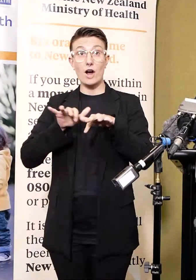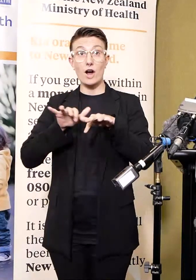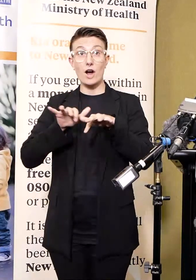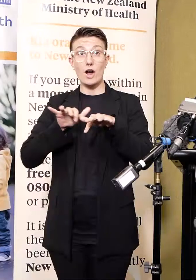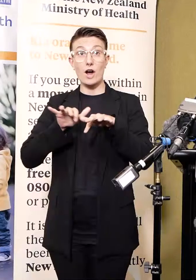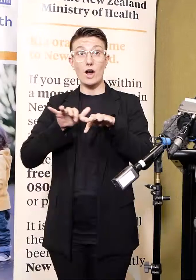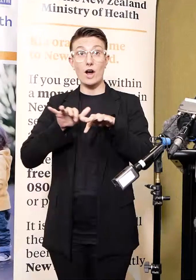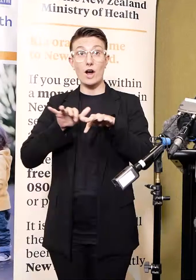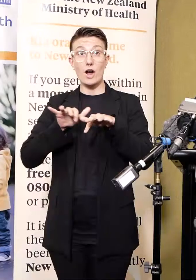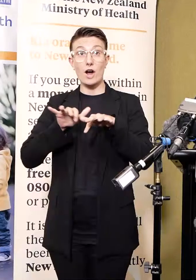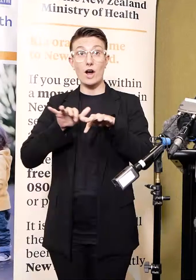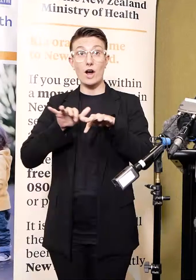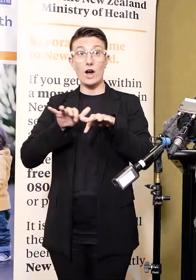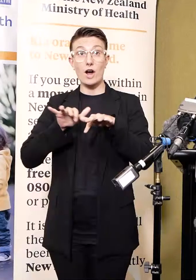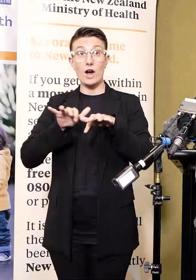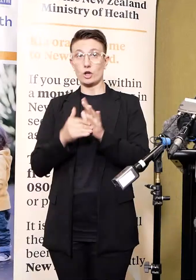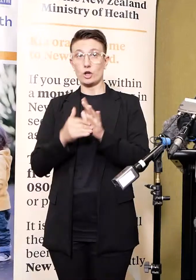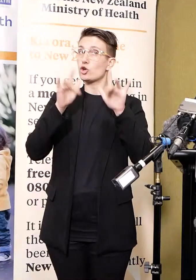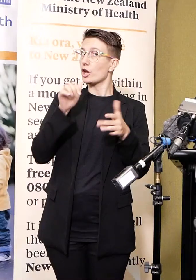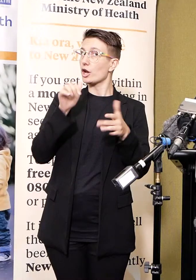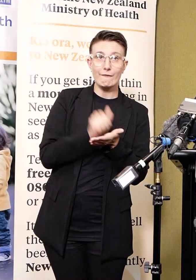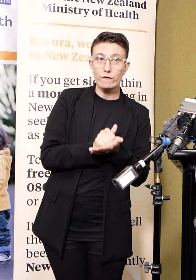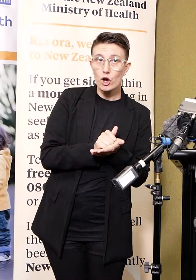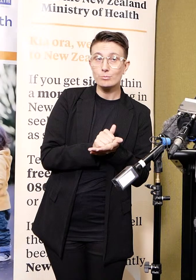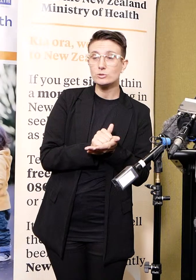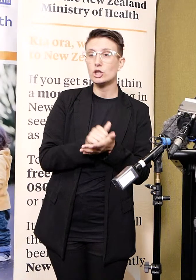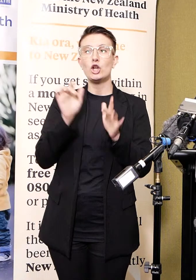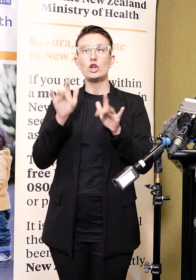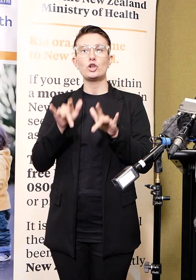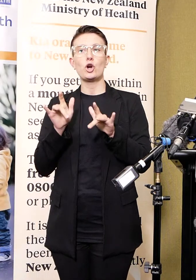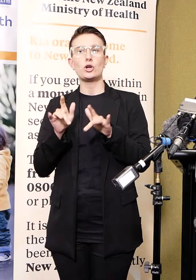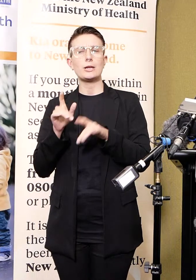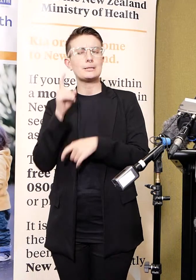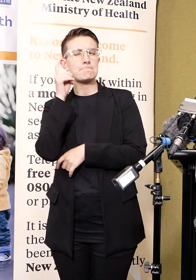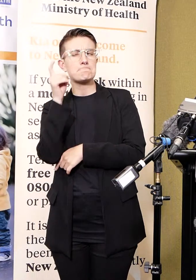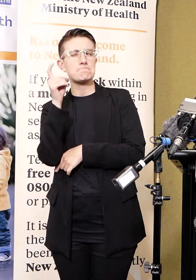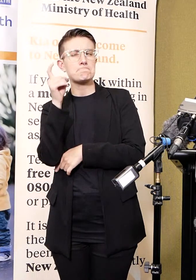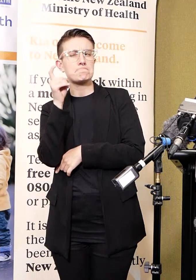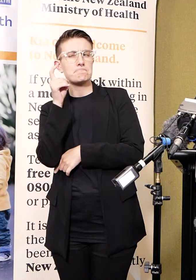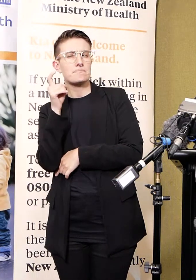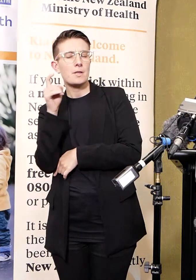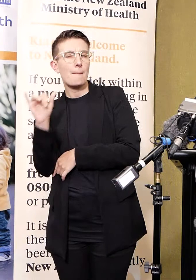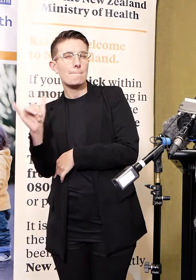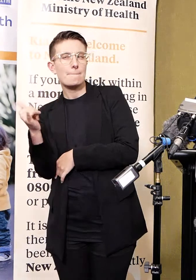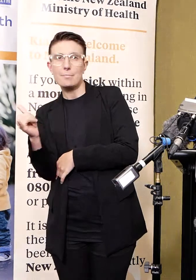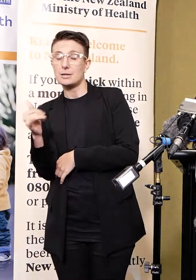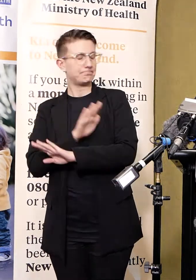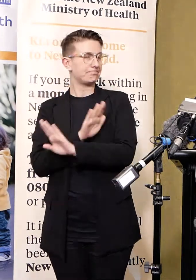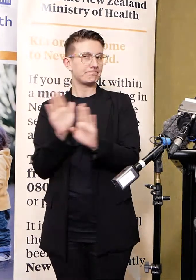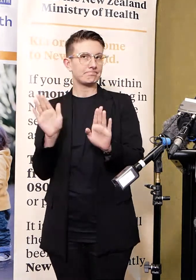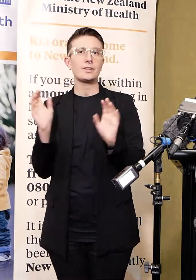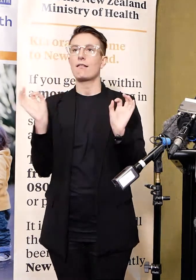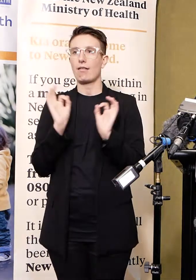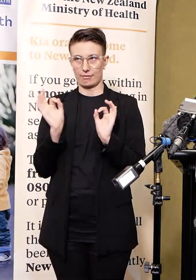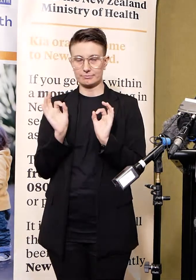nor any suspected cases of coronavirus COVID-19 in New Zealand? Over 60 people have been tested.